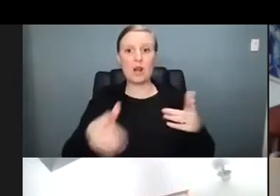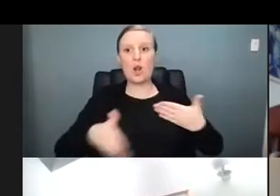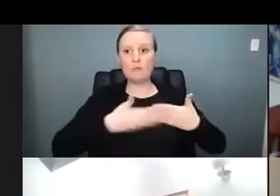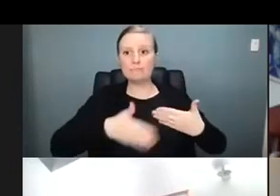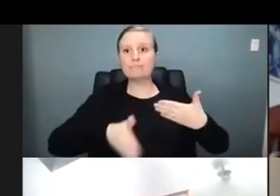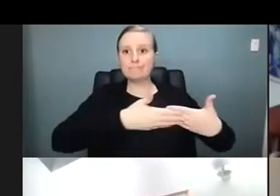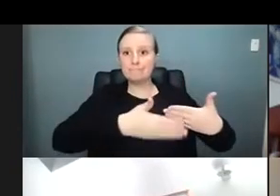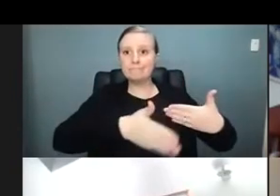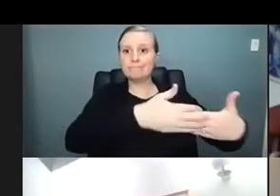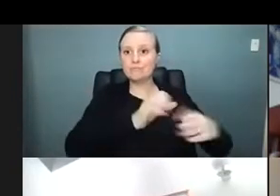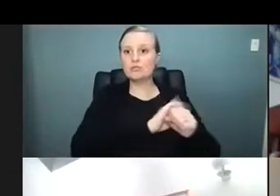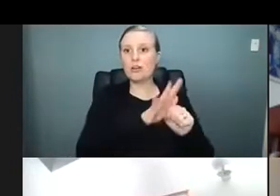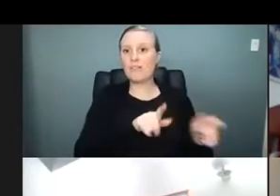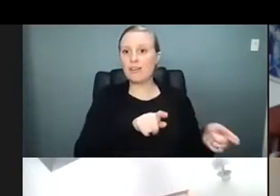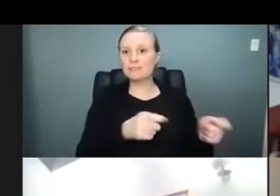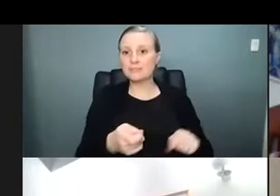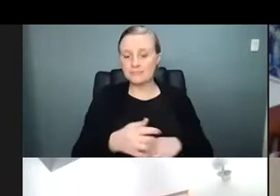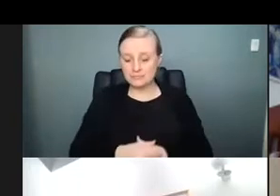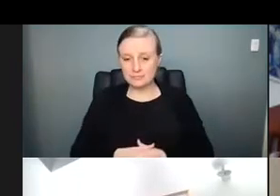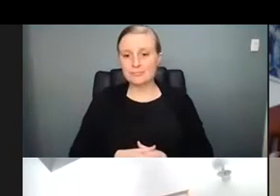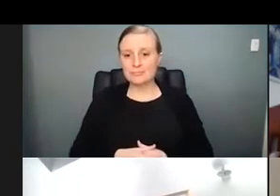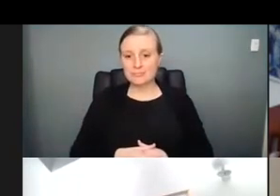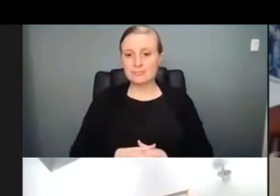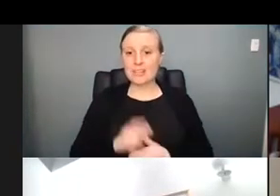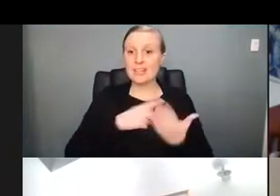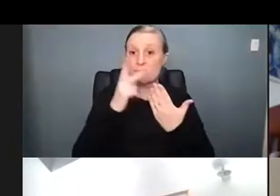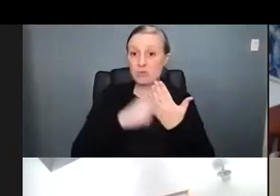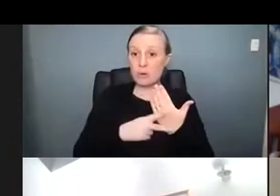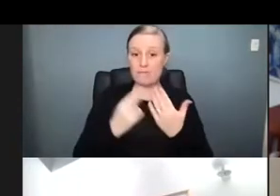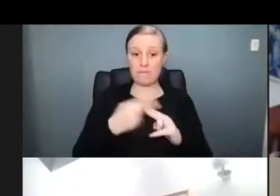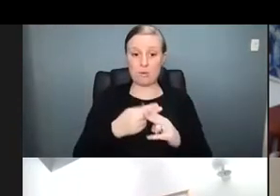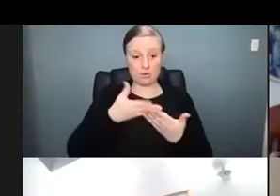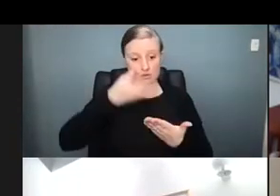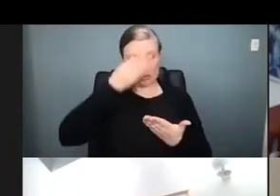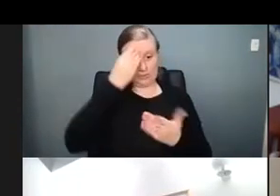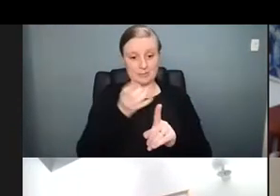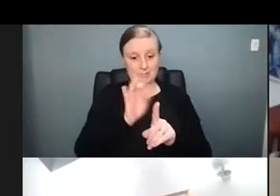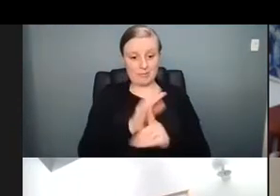this program also improved the digital inclusion of the whole family. Telstra's committed to